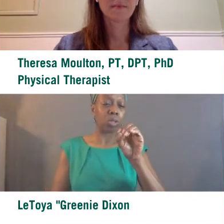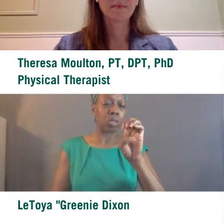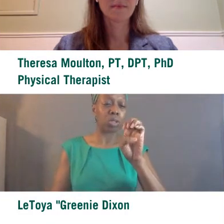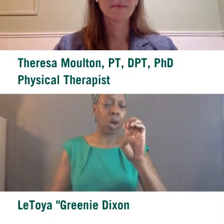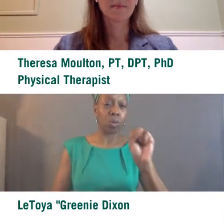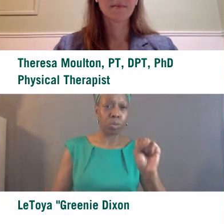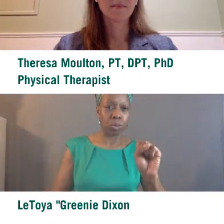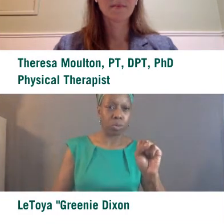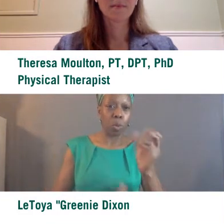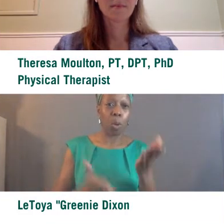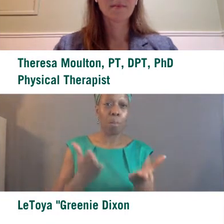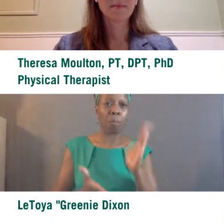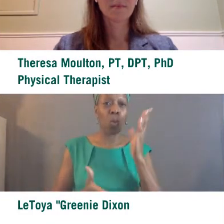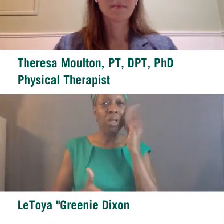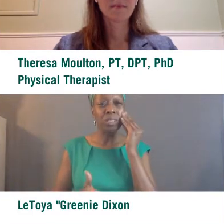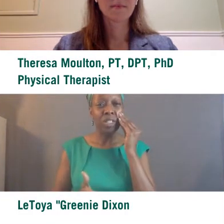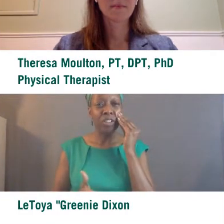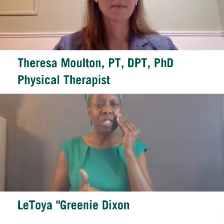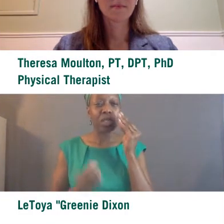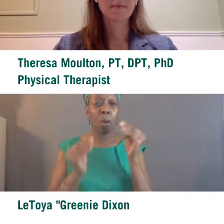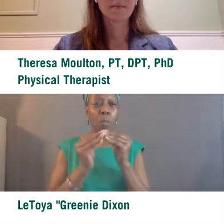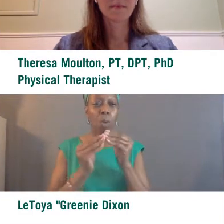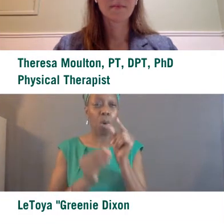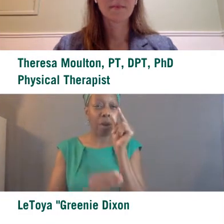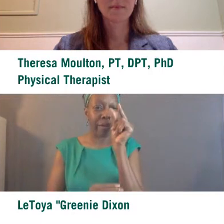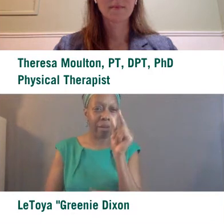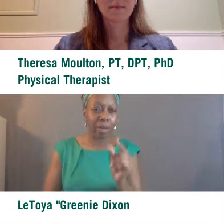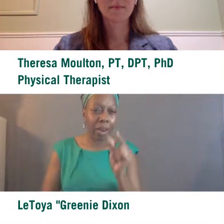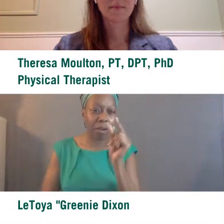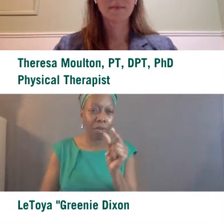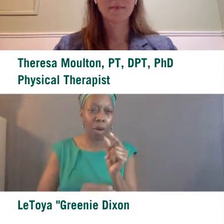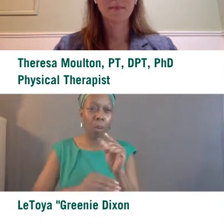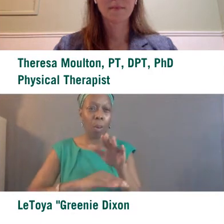And that's what will sort of affect the movement.